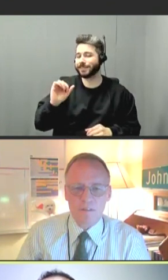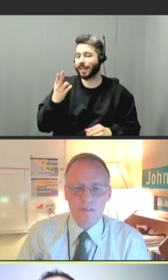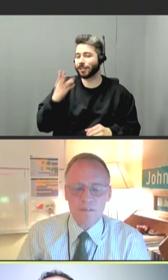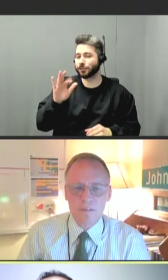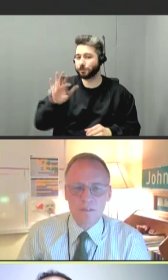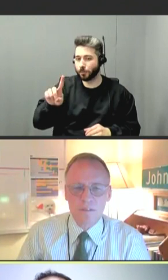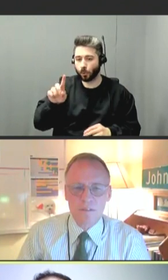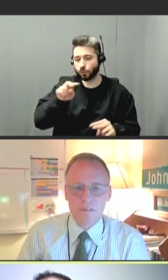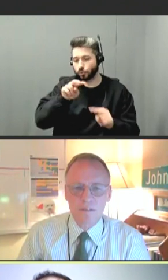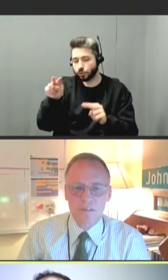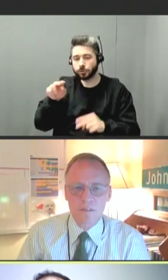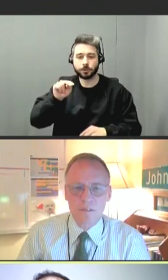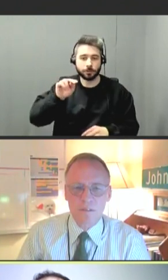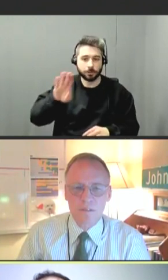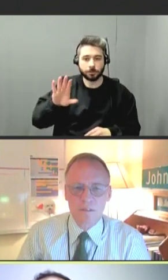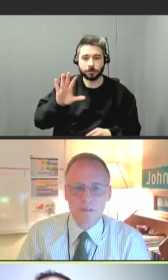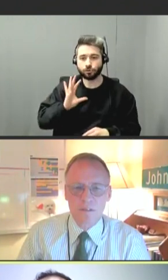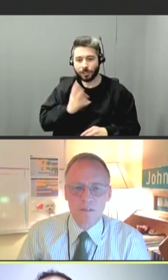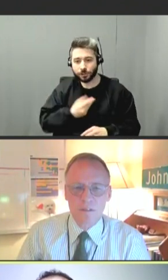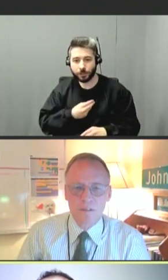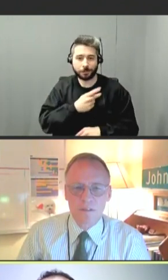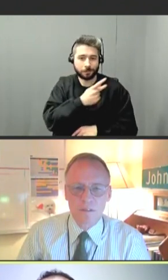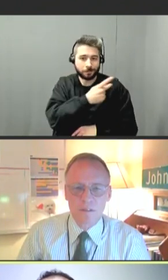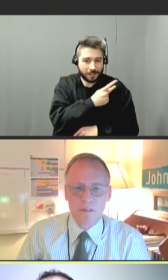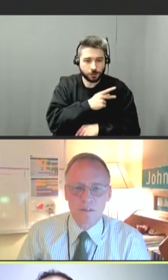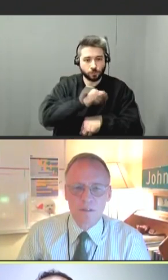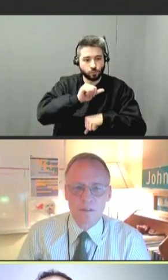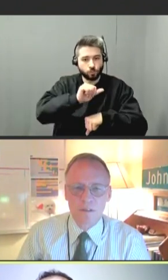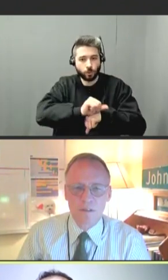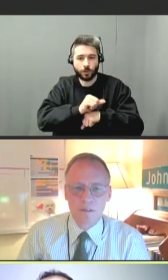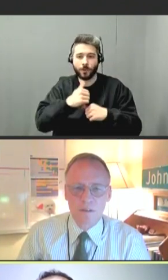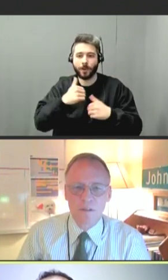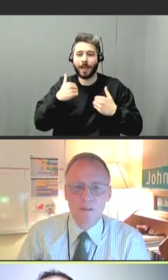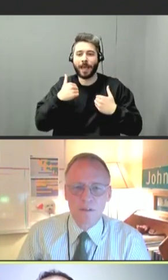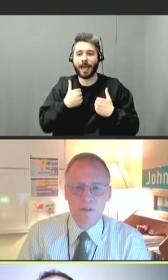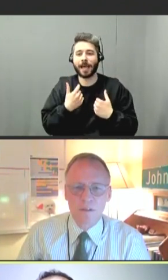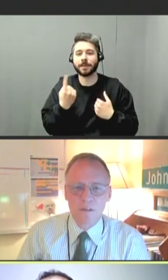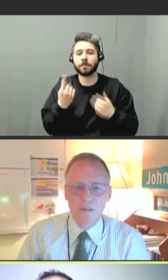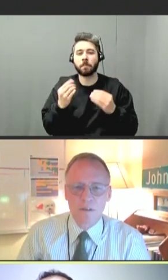and nonbinary patients, and working to create a one that's a bit more comprehensive to identify